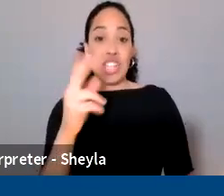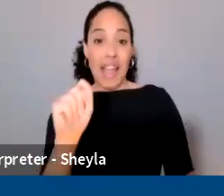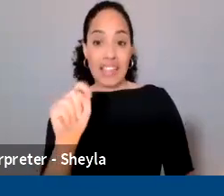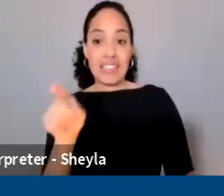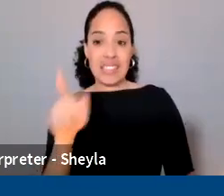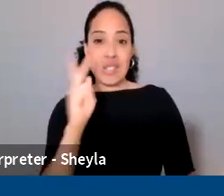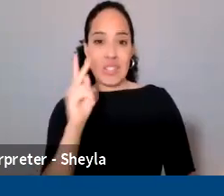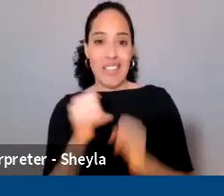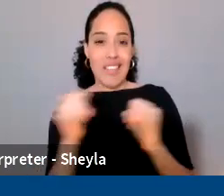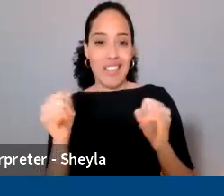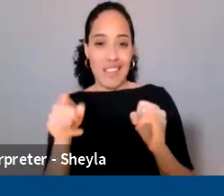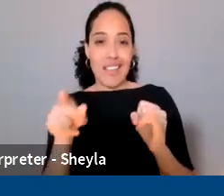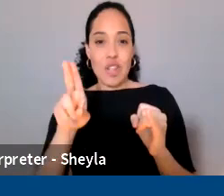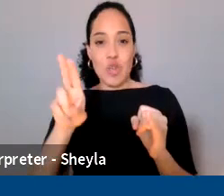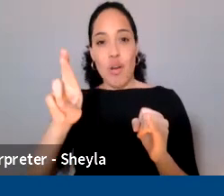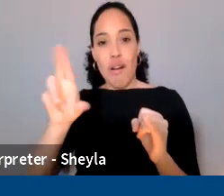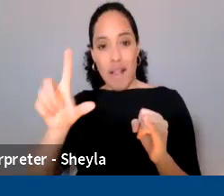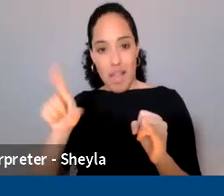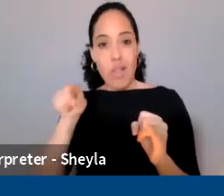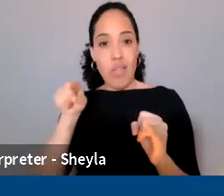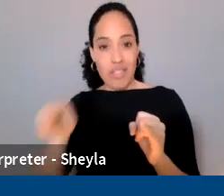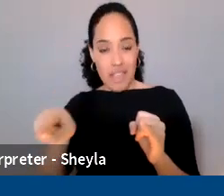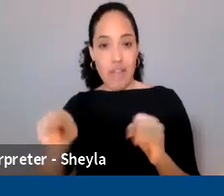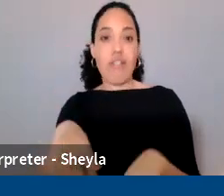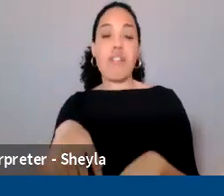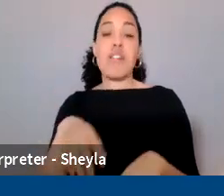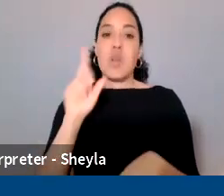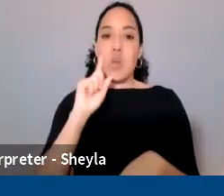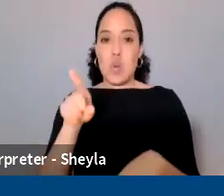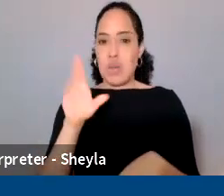look up the list of contractors and look up some other resources on restoring the land after a fire